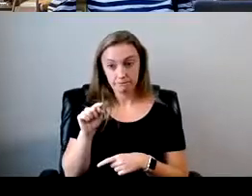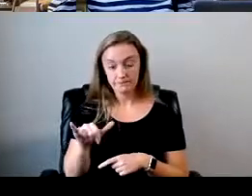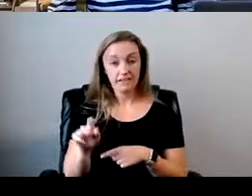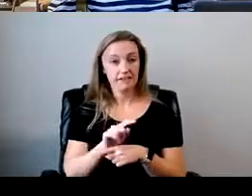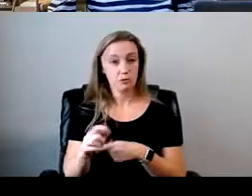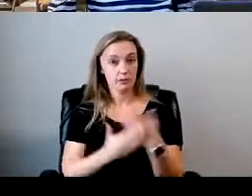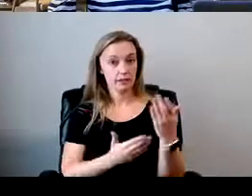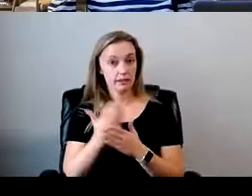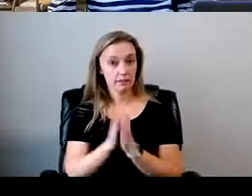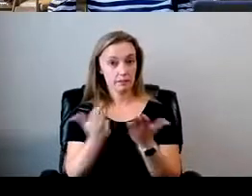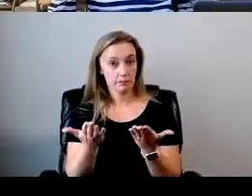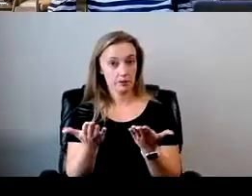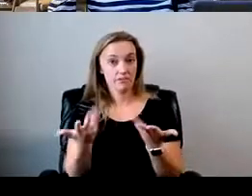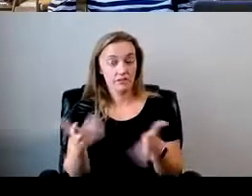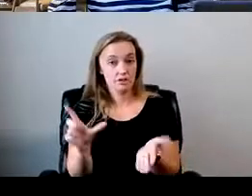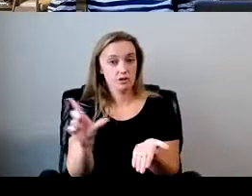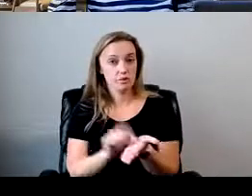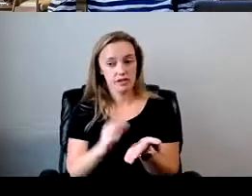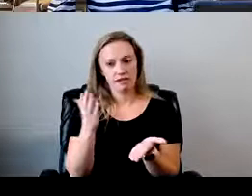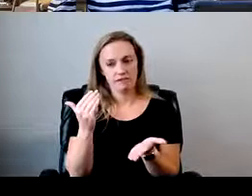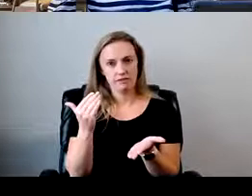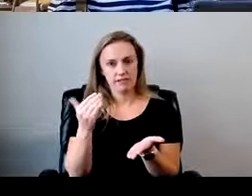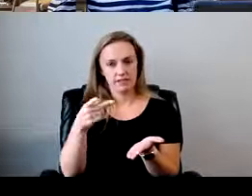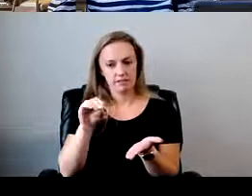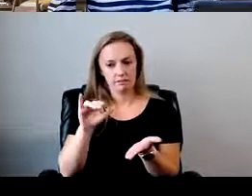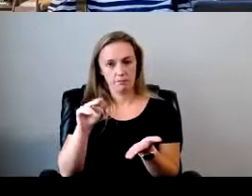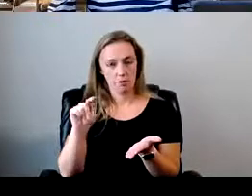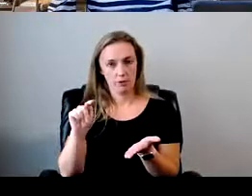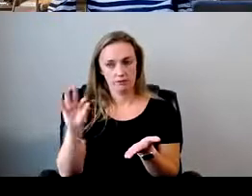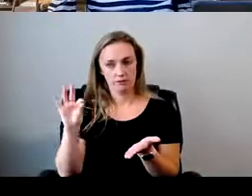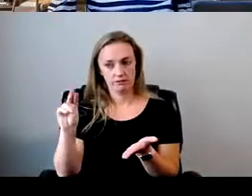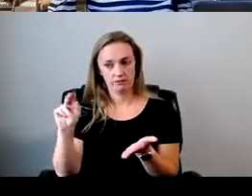And we ended up having an individual who needed it in a 24 point font.